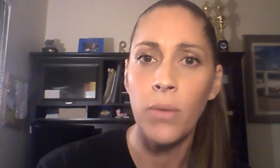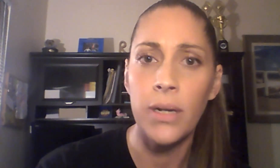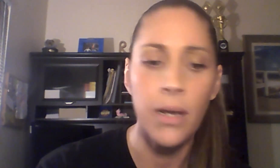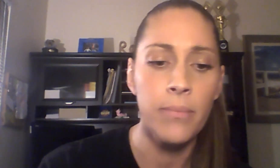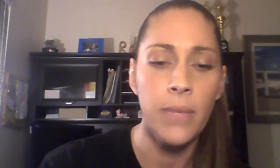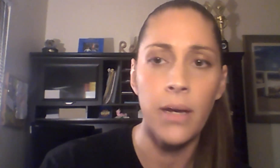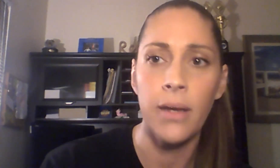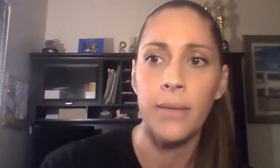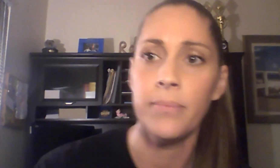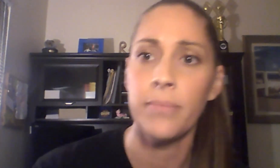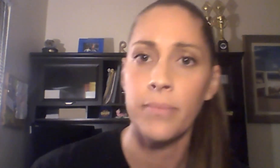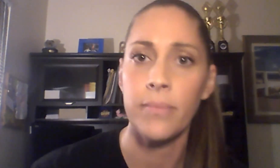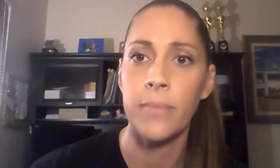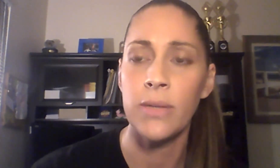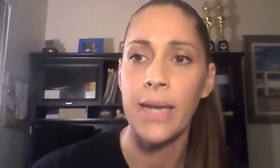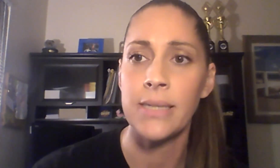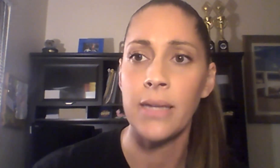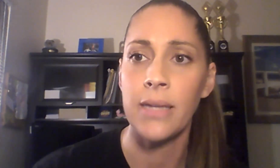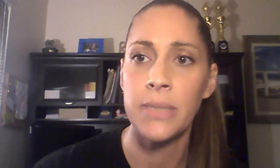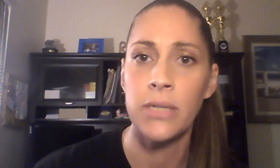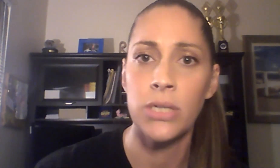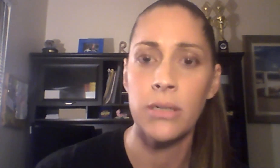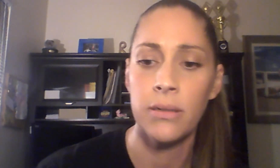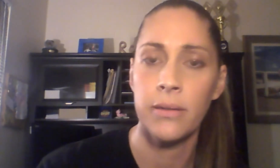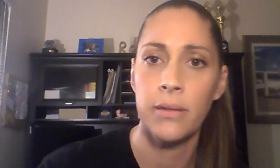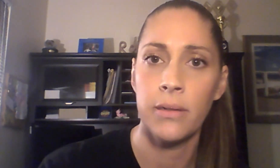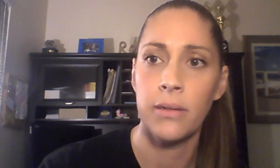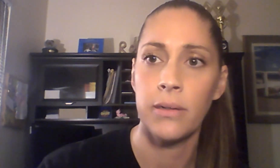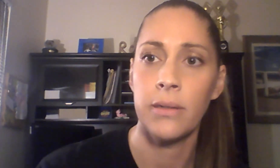want to come and do the ASL interpretation? Beth: Claire is